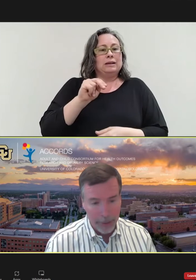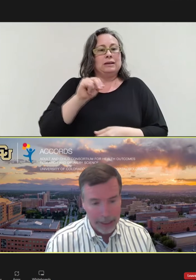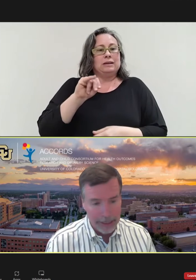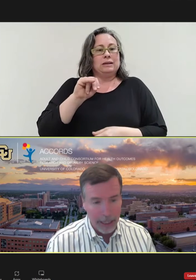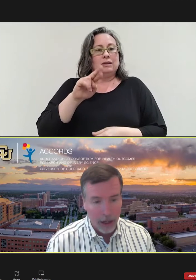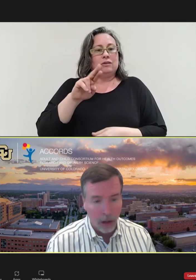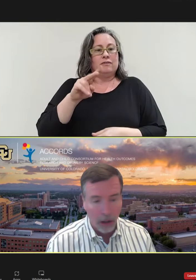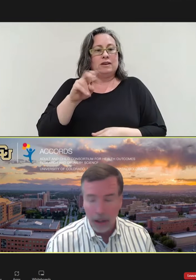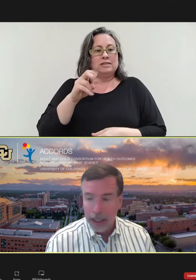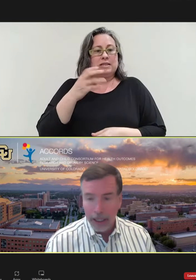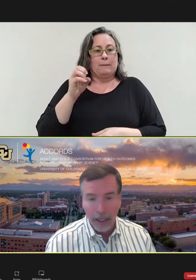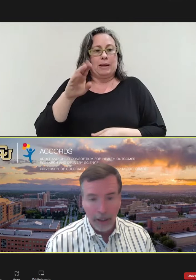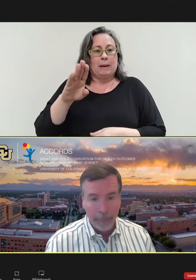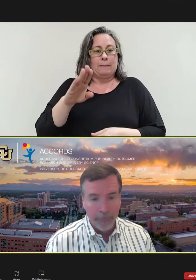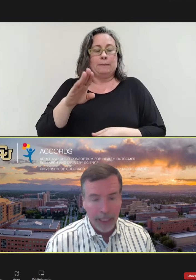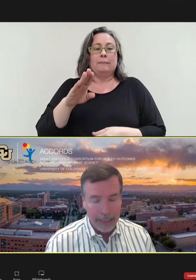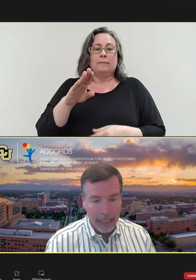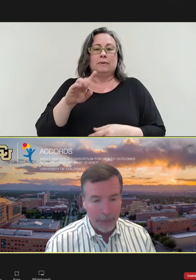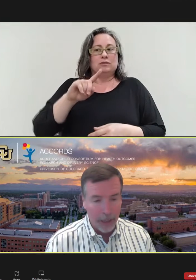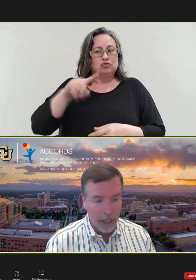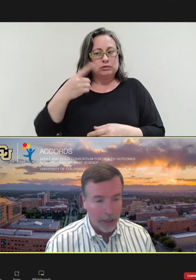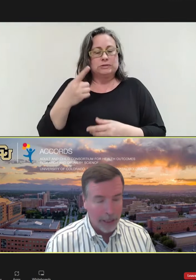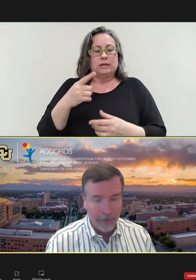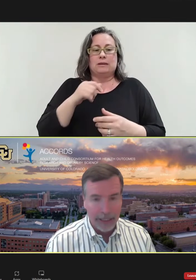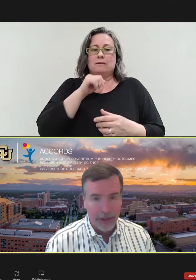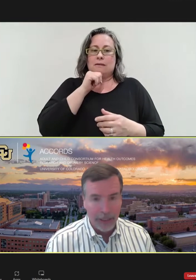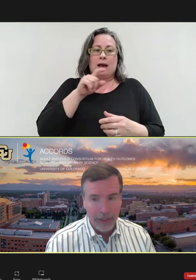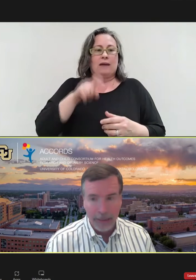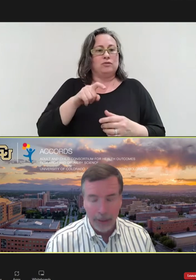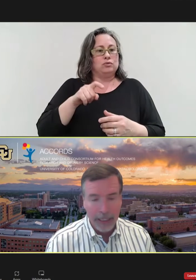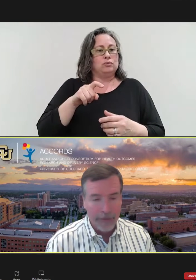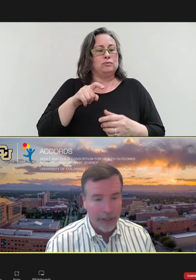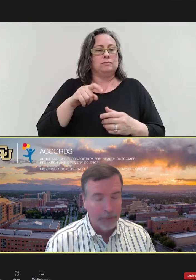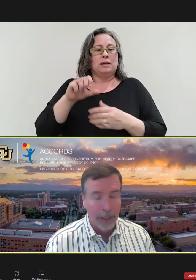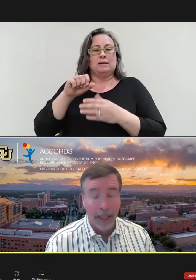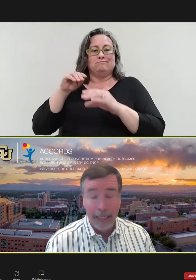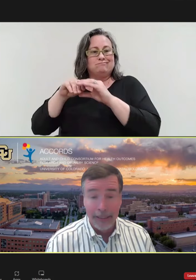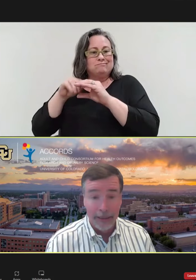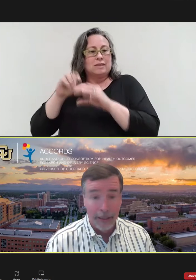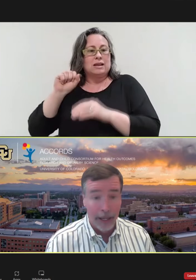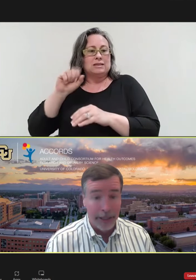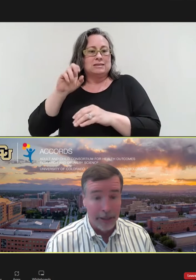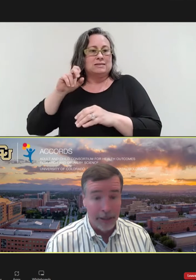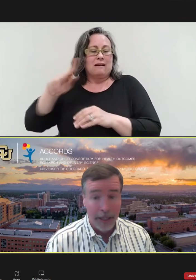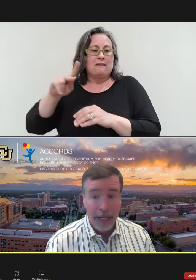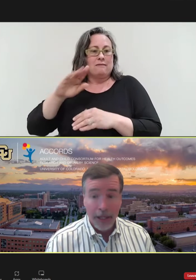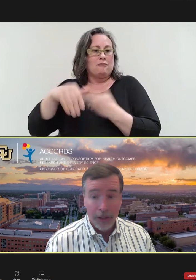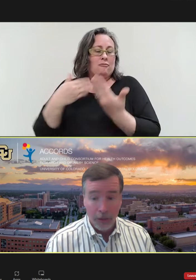to stock all ACIP recommended vaccines. And I believe that's my last slide. Next slide. So,